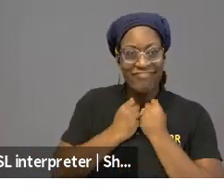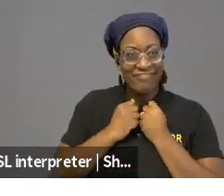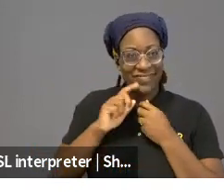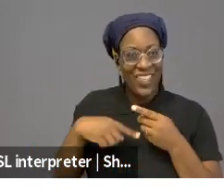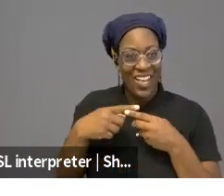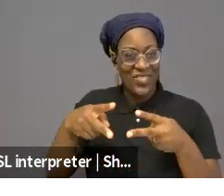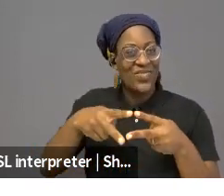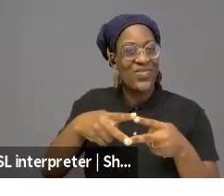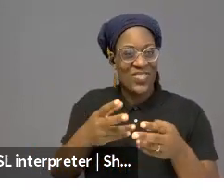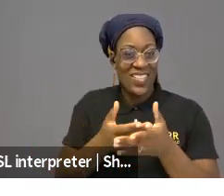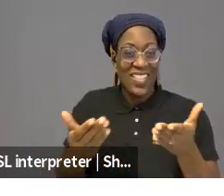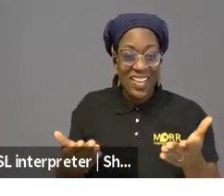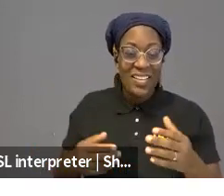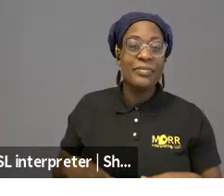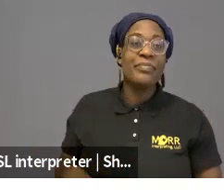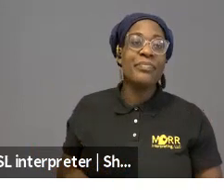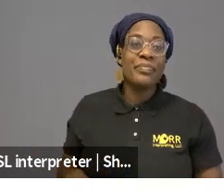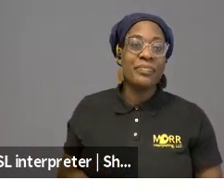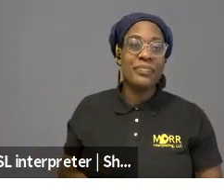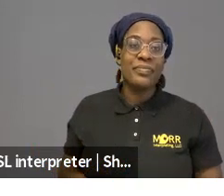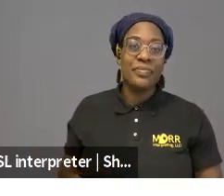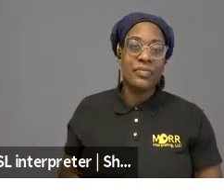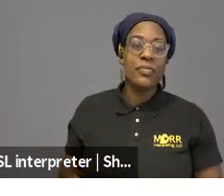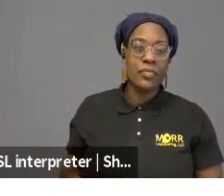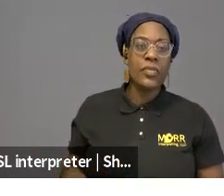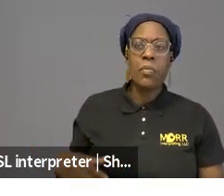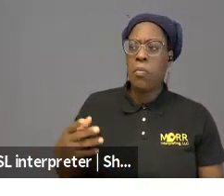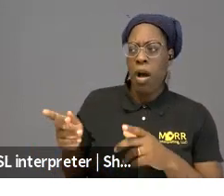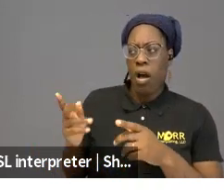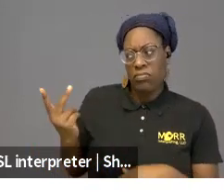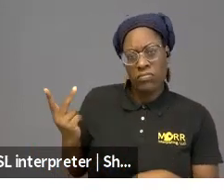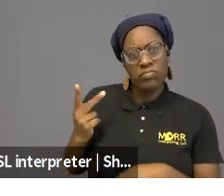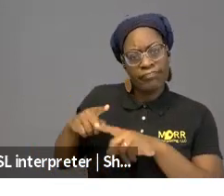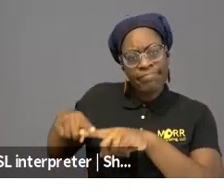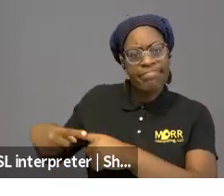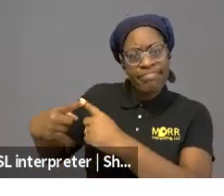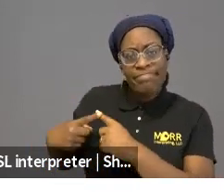other high impact practices on campus, like service learning and learning communities.